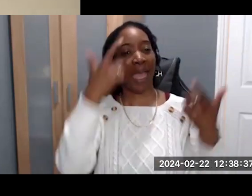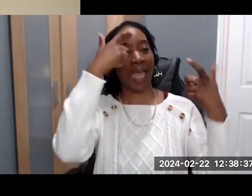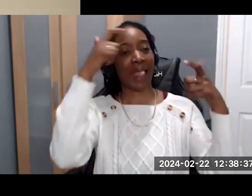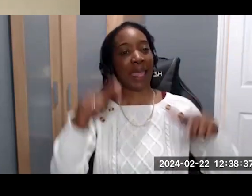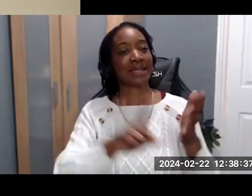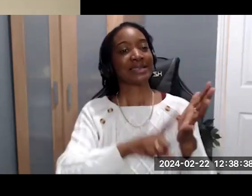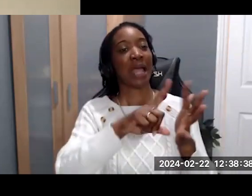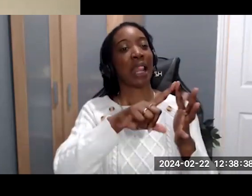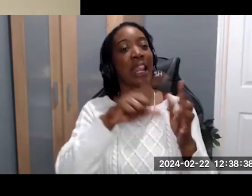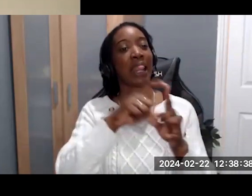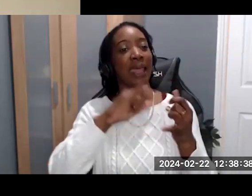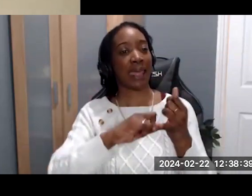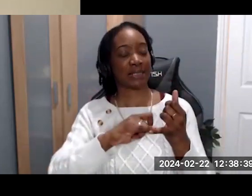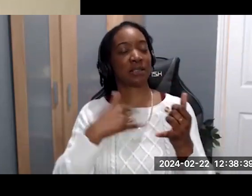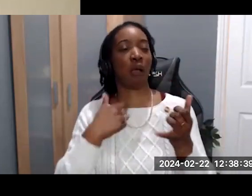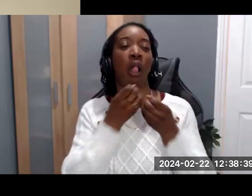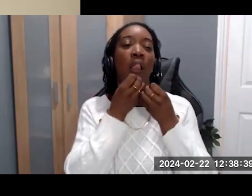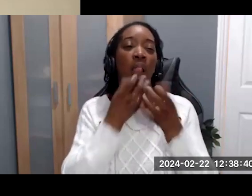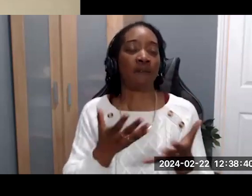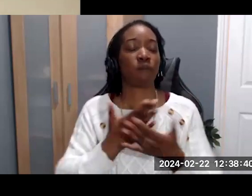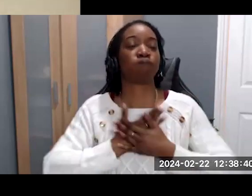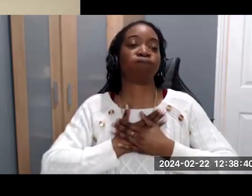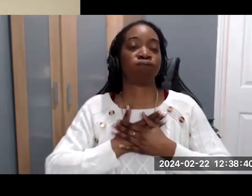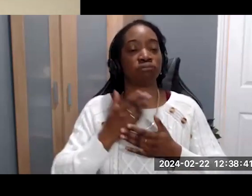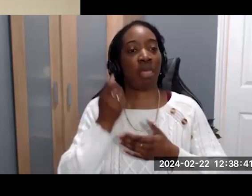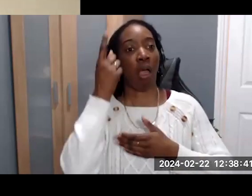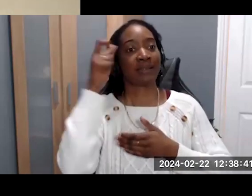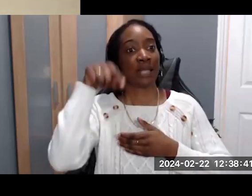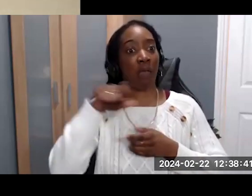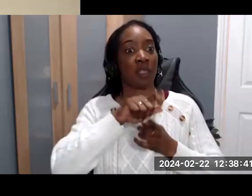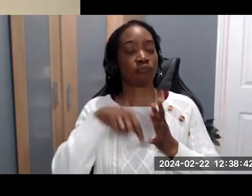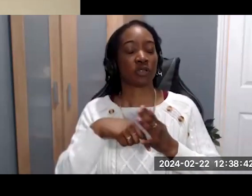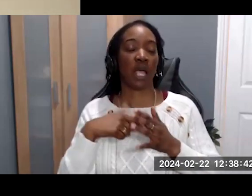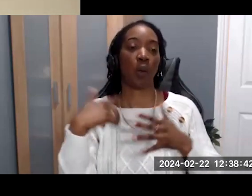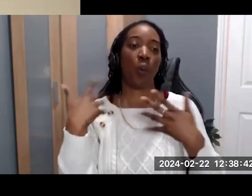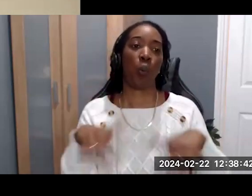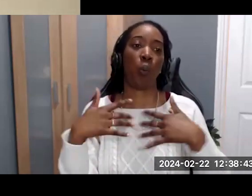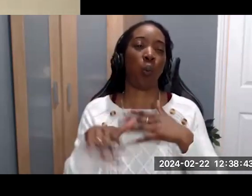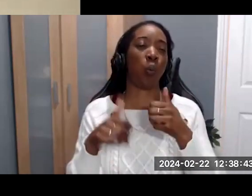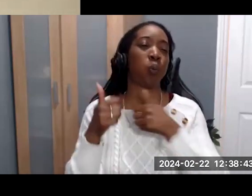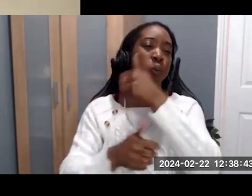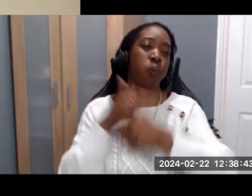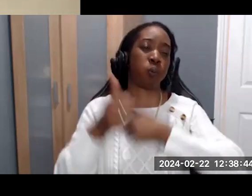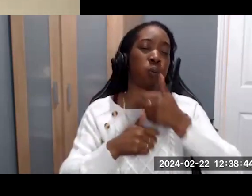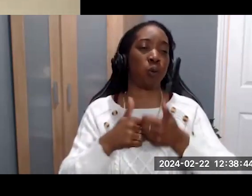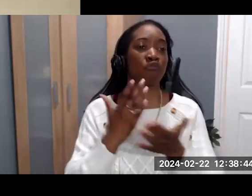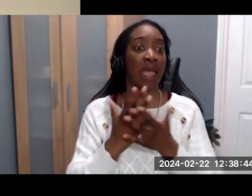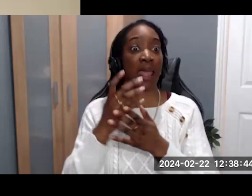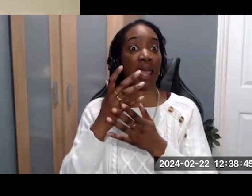behind the project which is to bring together artists with disabilities from one country and